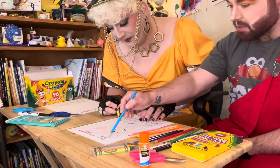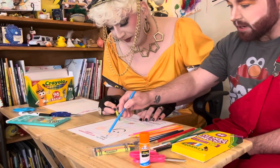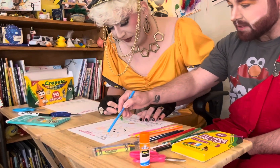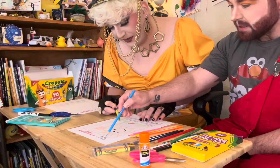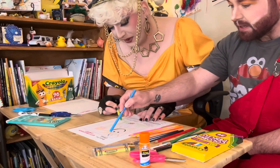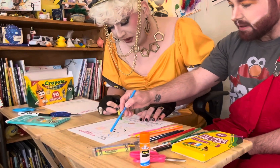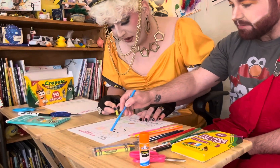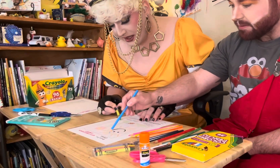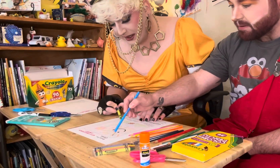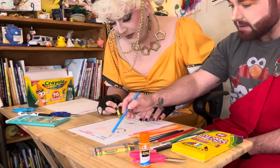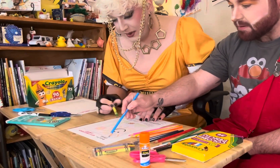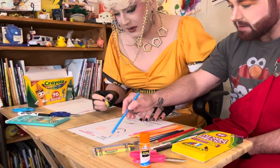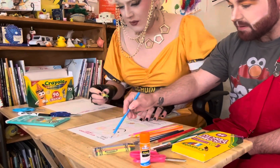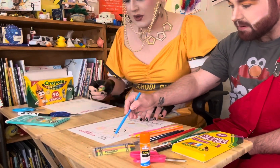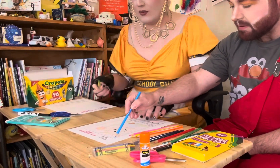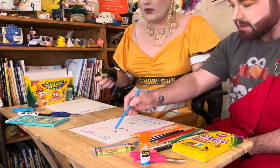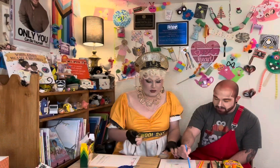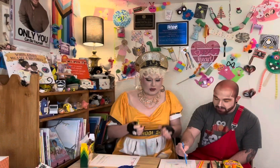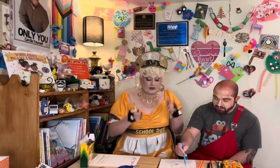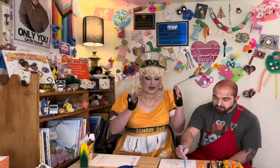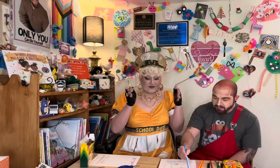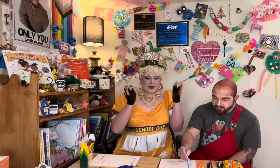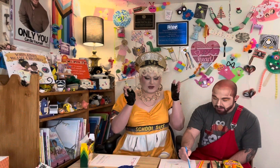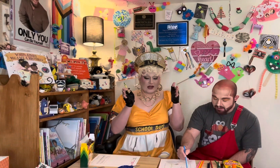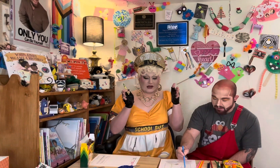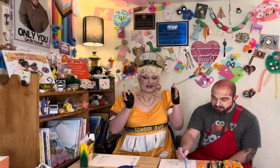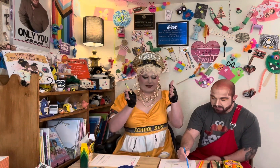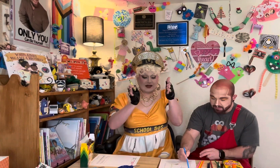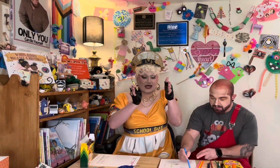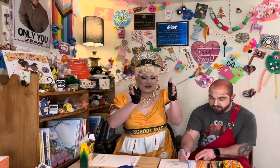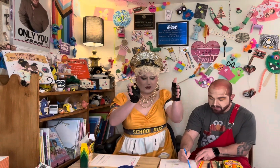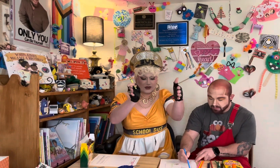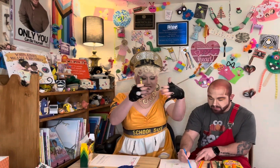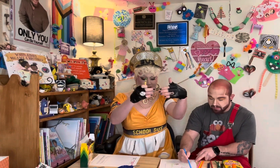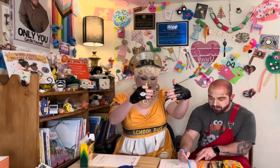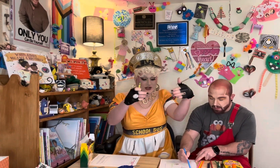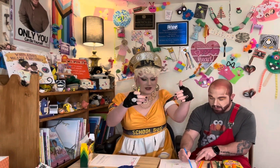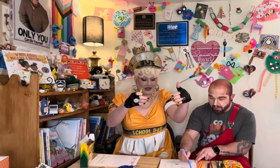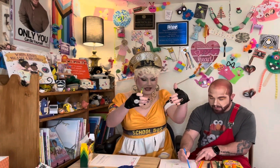To bring it to life. CALI: Yeah, well. If you do color outside the lines, we'll try and make sure that,